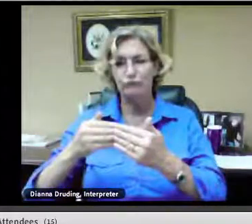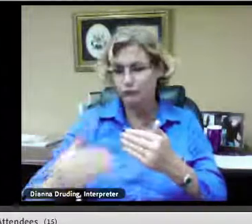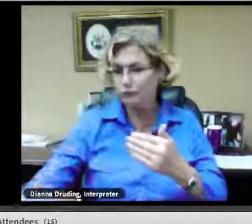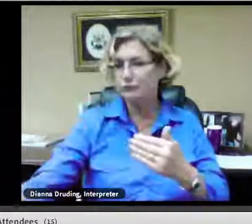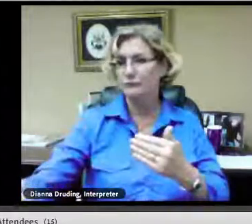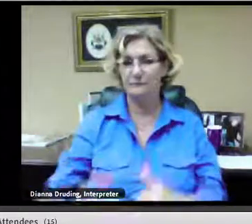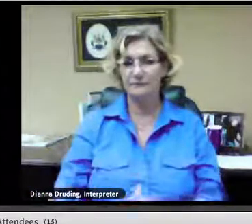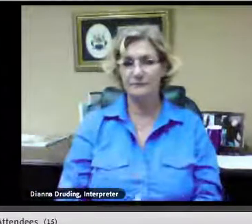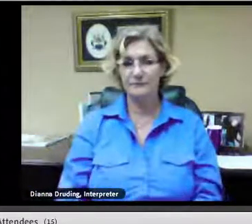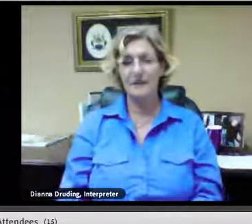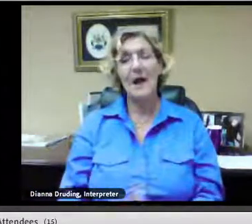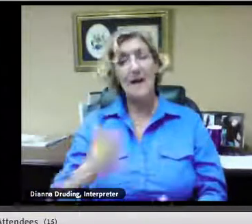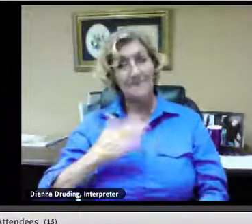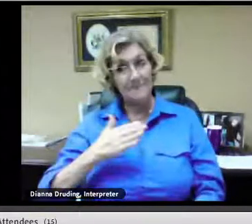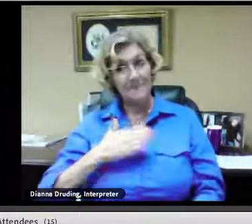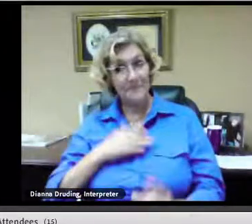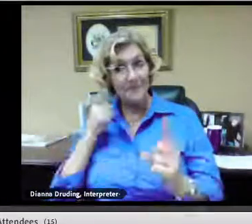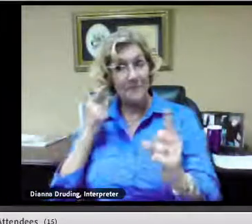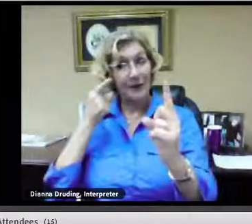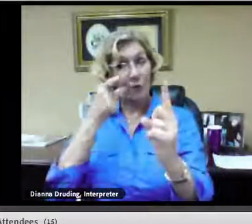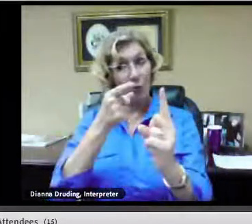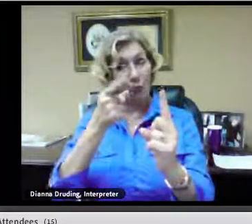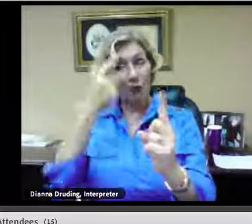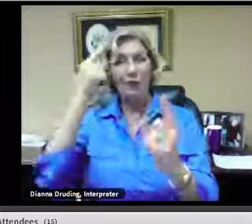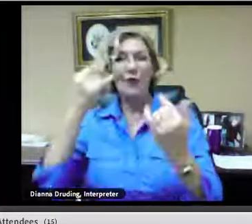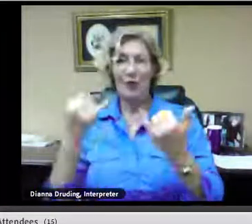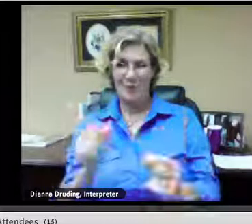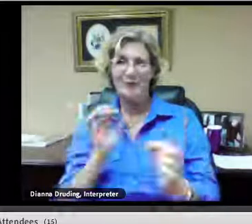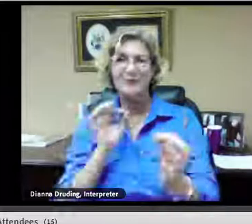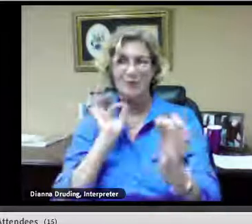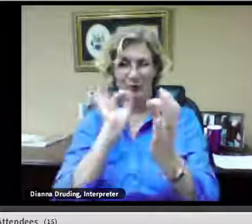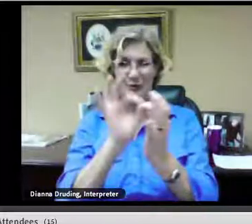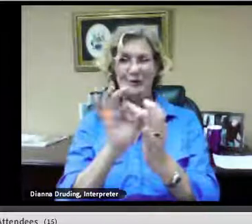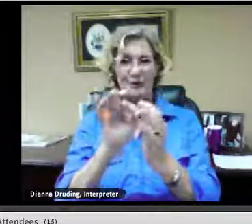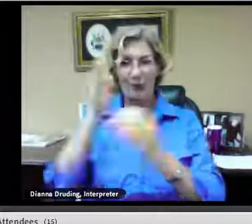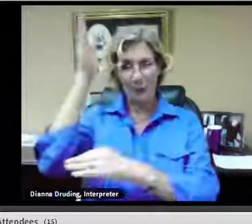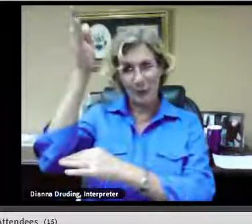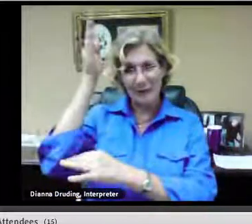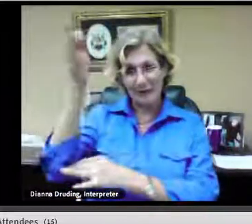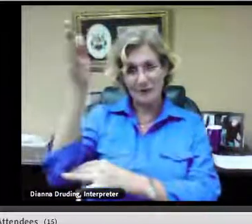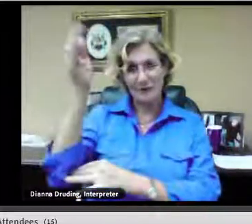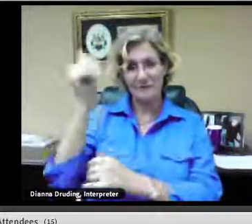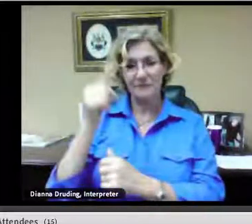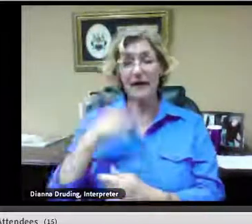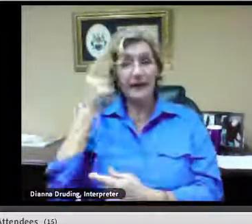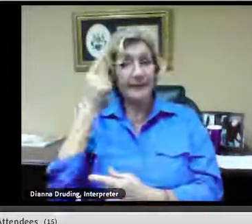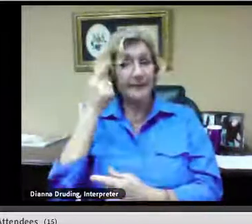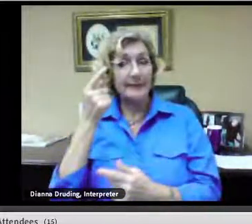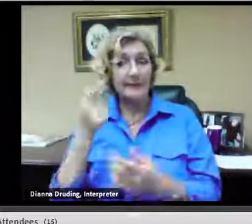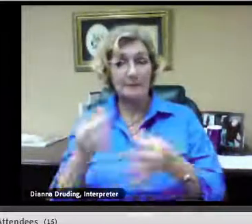So my goals for this particular presentation, and I do think it's important to have goals.